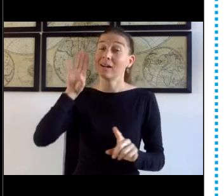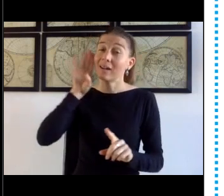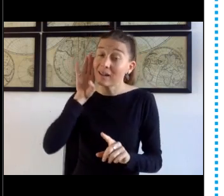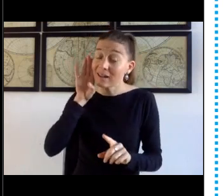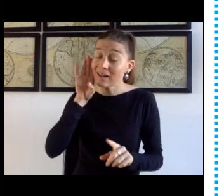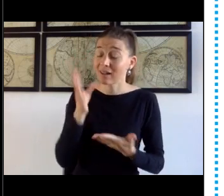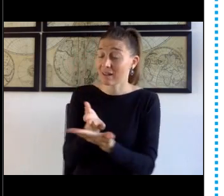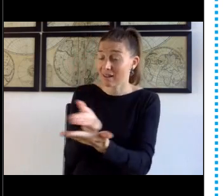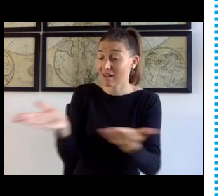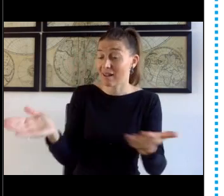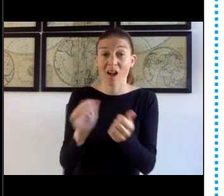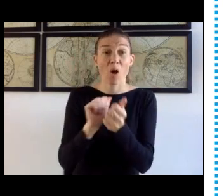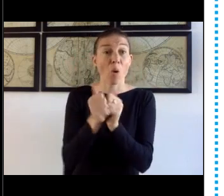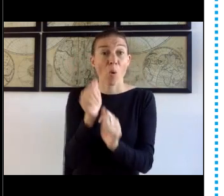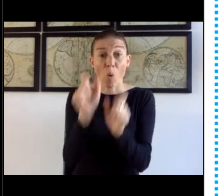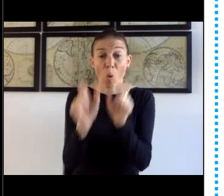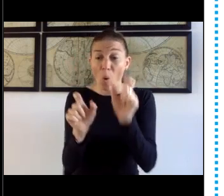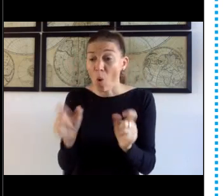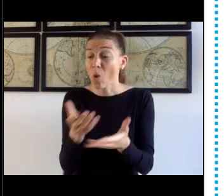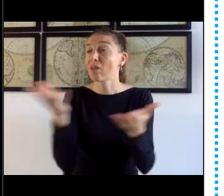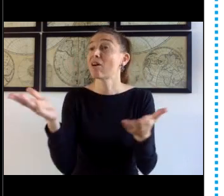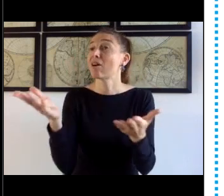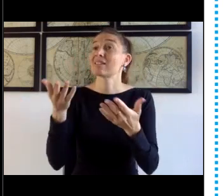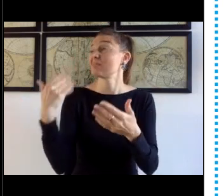and they've had these problems in the past several times,